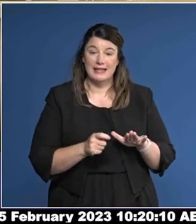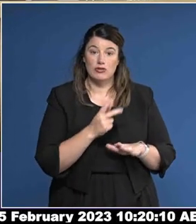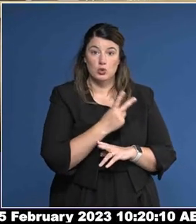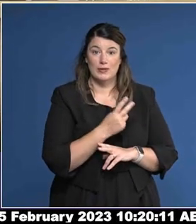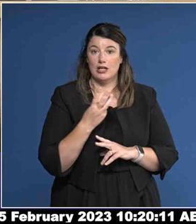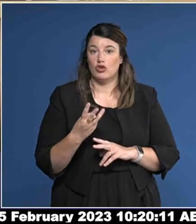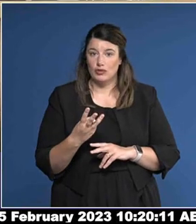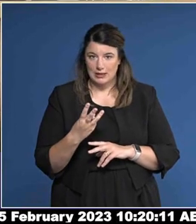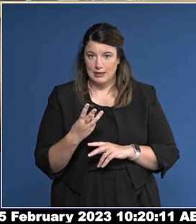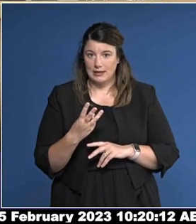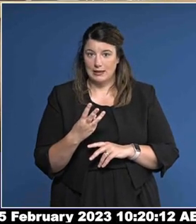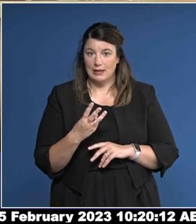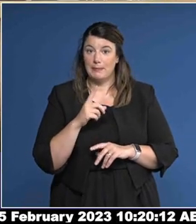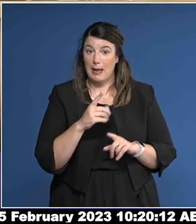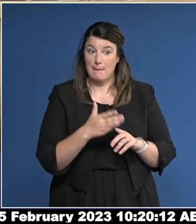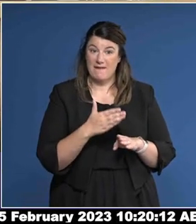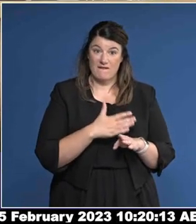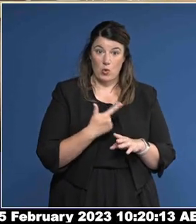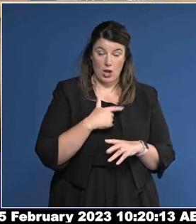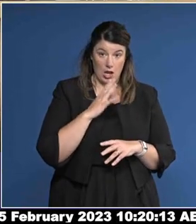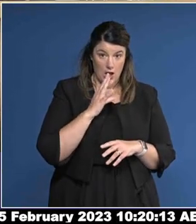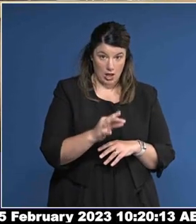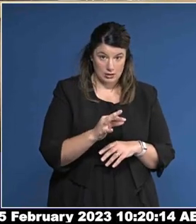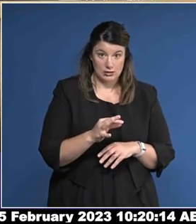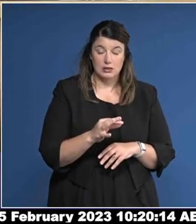But before I do so, I just need to make sure we've got the numbers in.